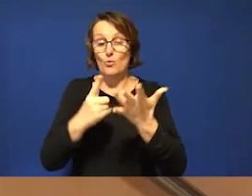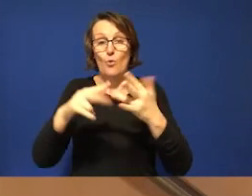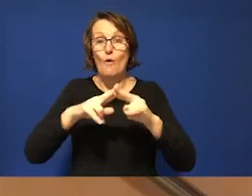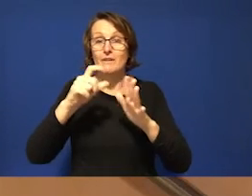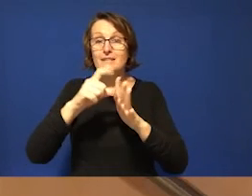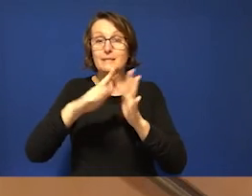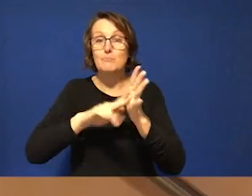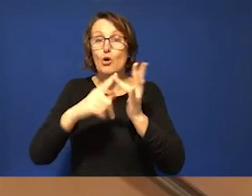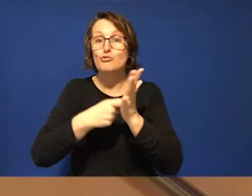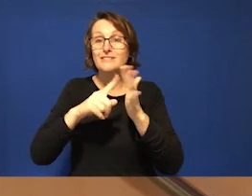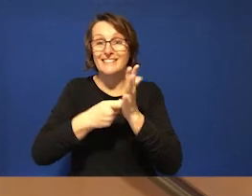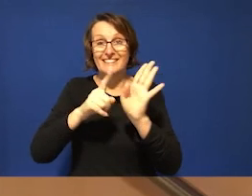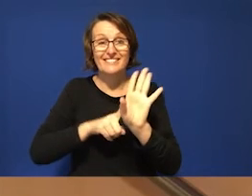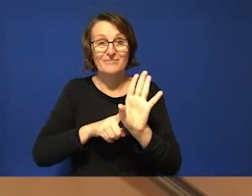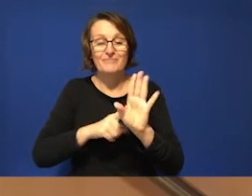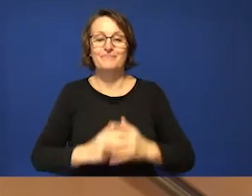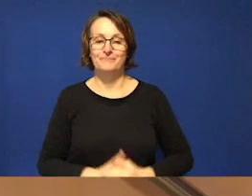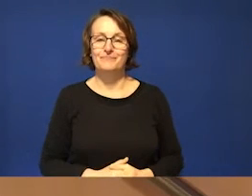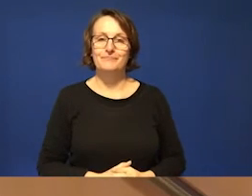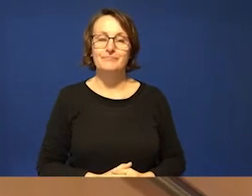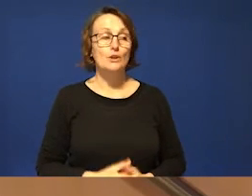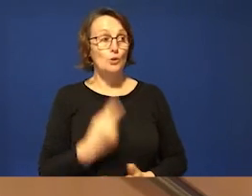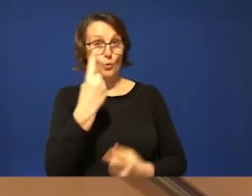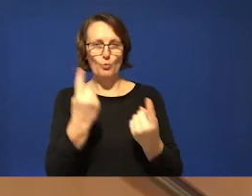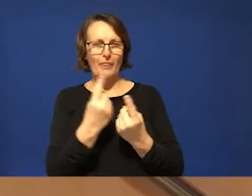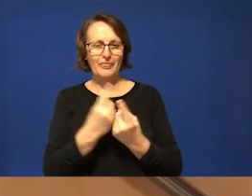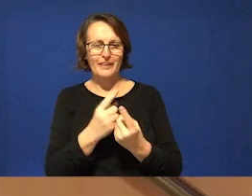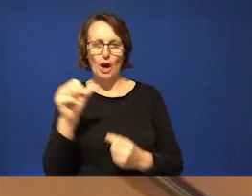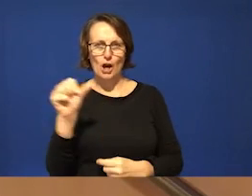One of the things I should note actually picking up on your favorite spot on the roof